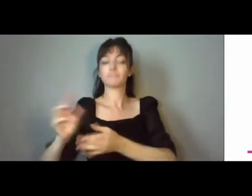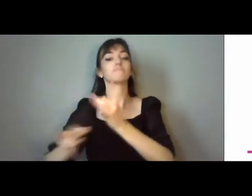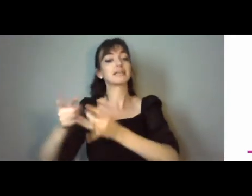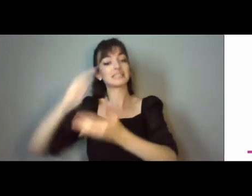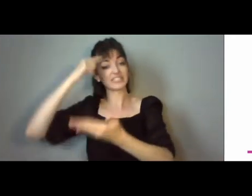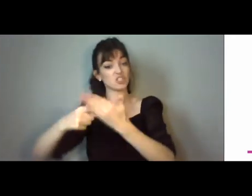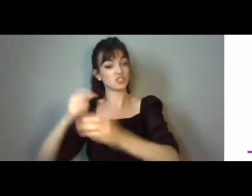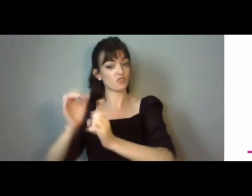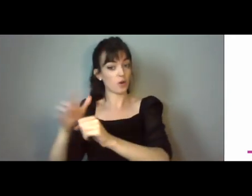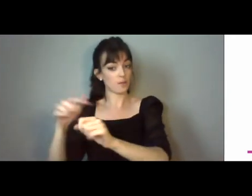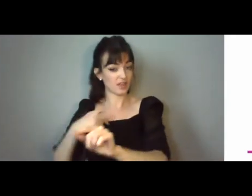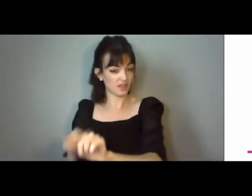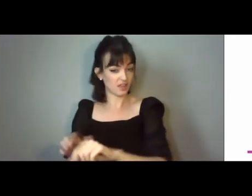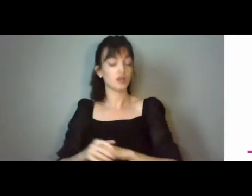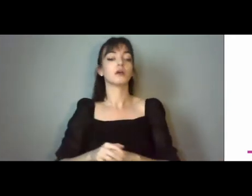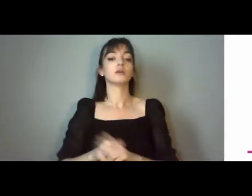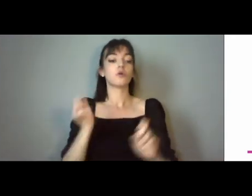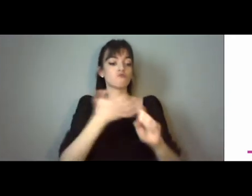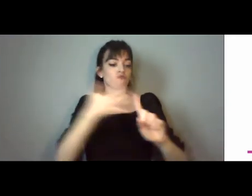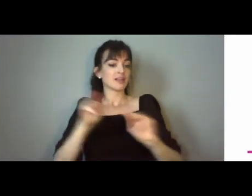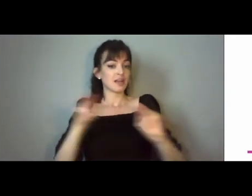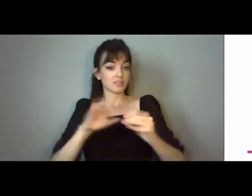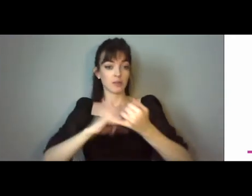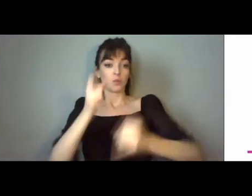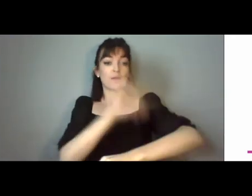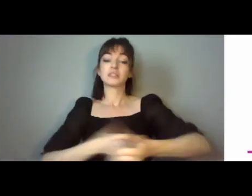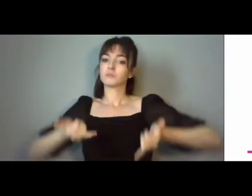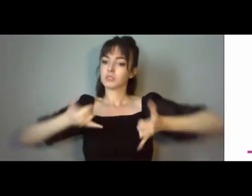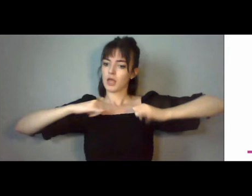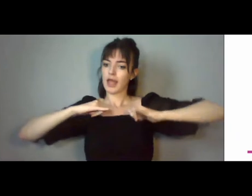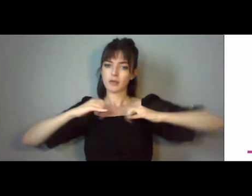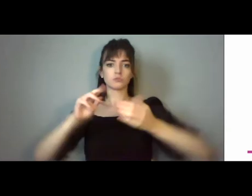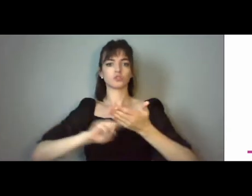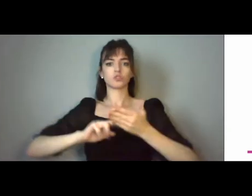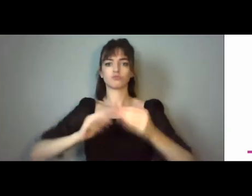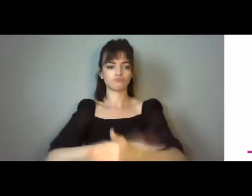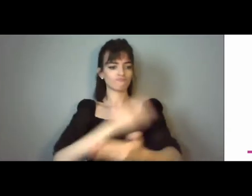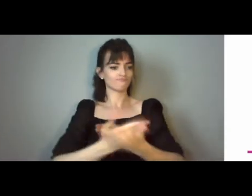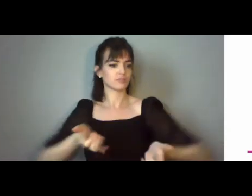people with disabilities are able to exercise legal capacity on an equal basis with others is